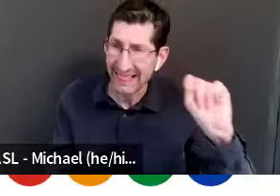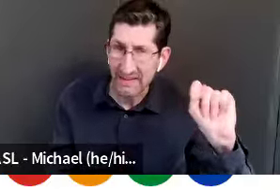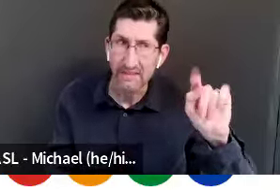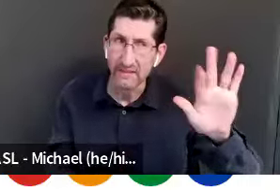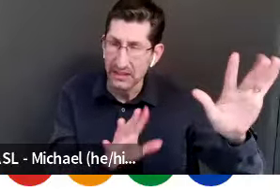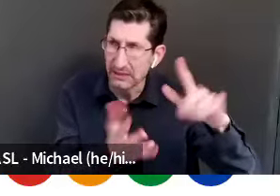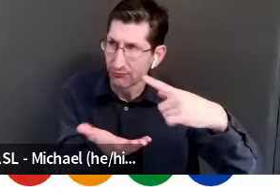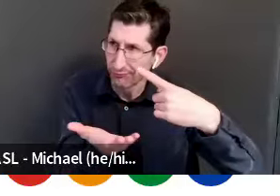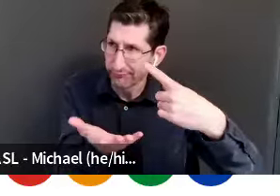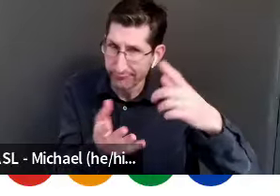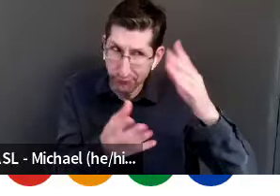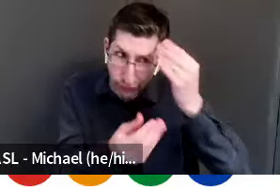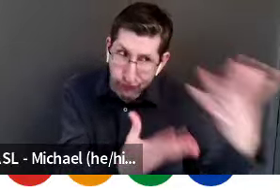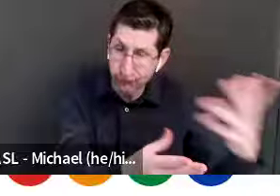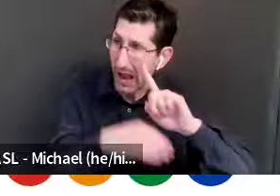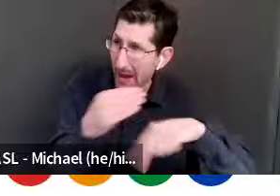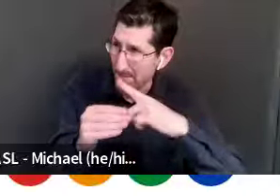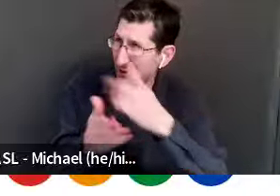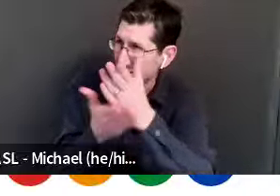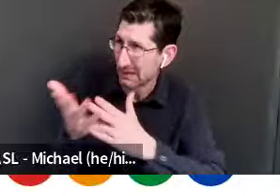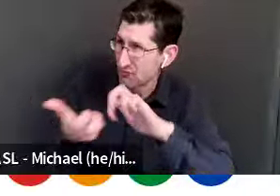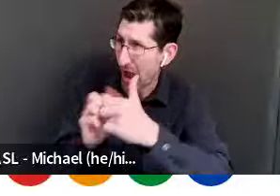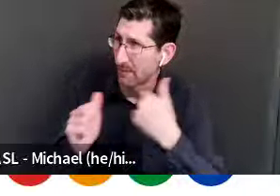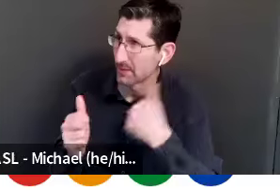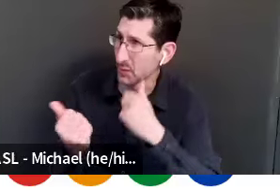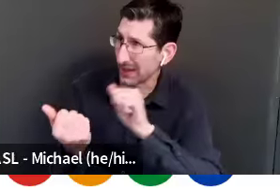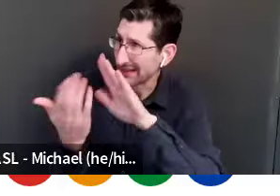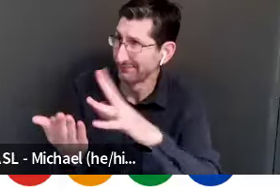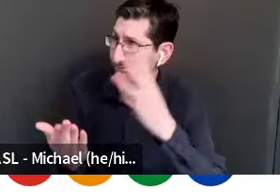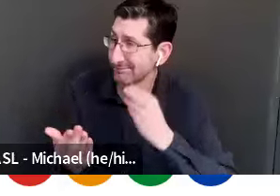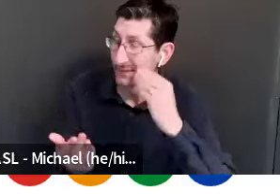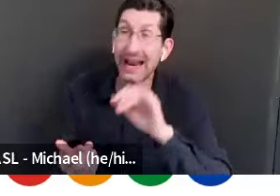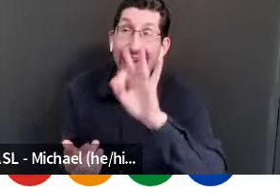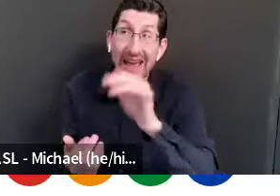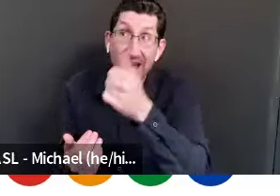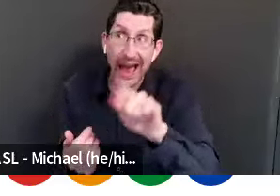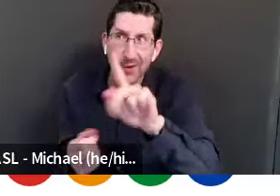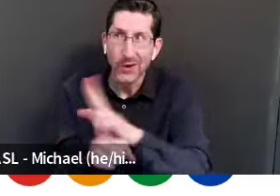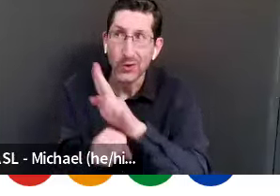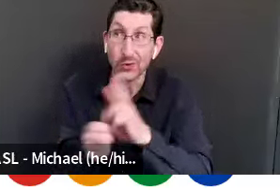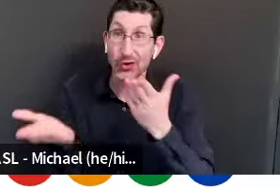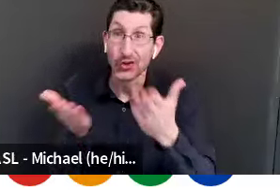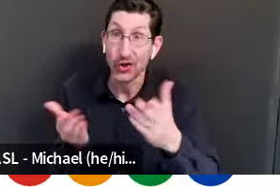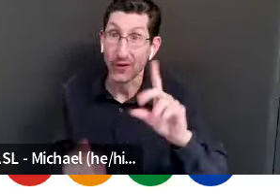ORDER TO COMMUNICATE WITH THEM SOME OF THE CONCERNS RELATED TO WHAT FOLKS EXPERIENCE.